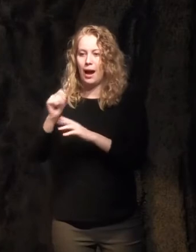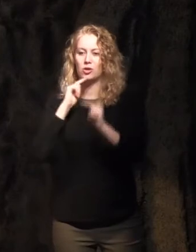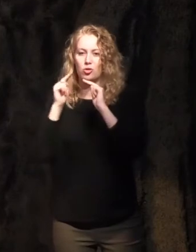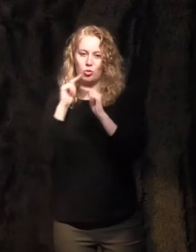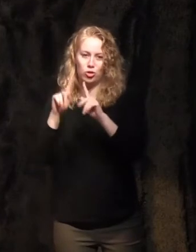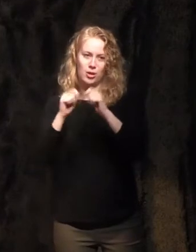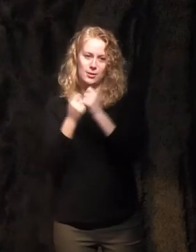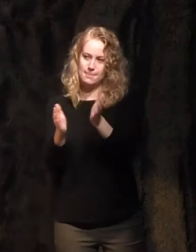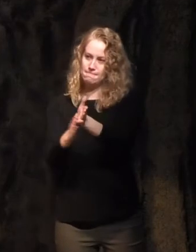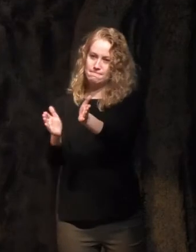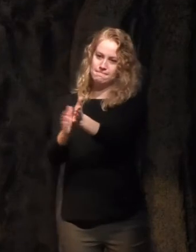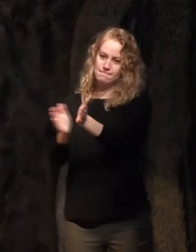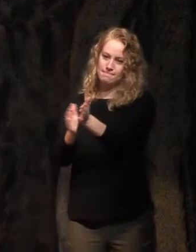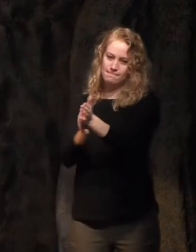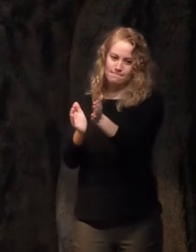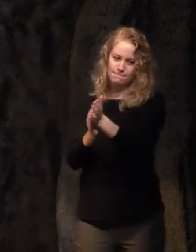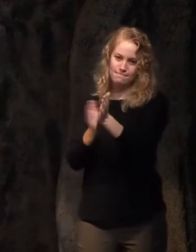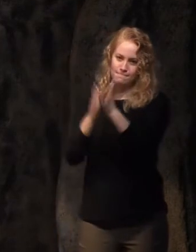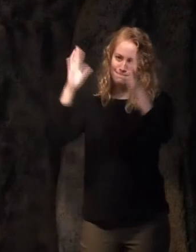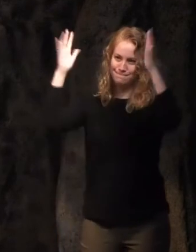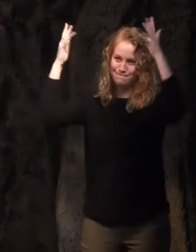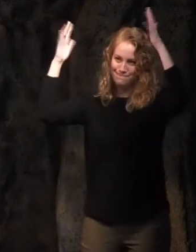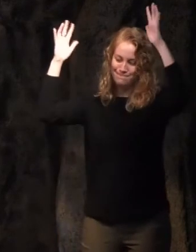(Audience applauding)